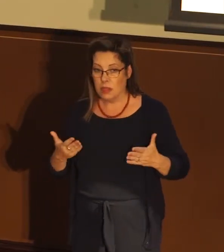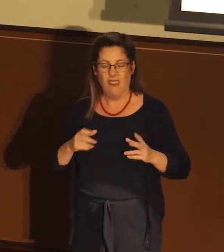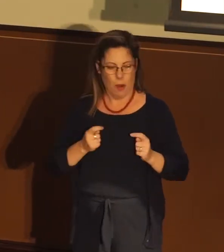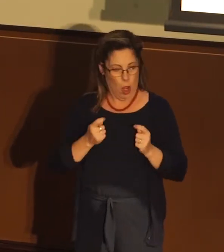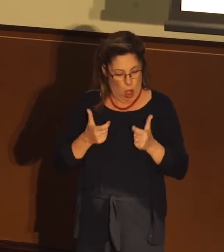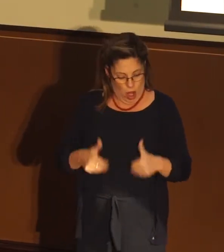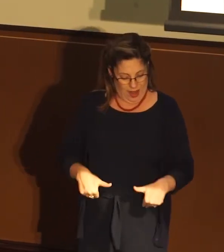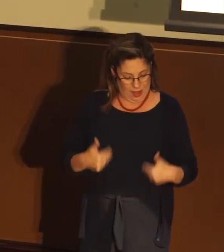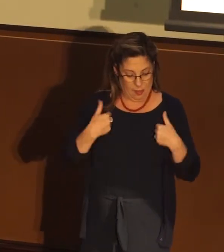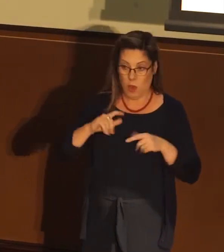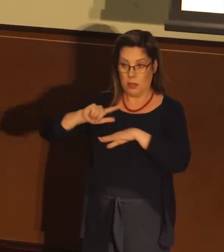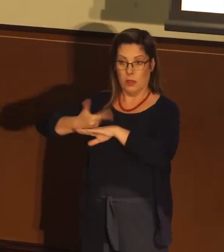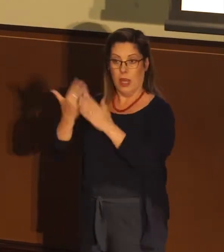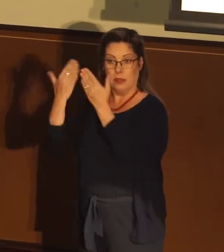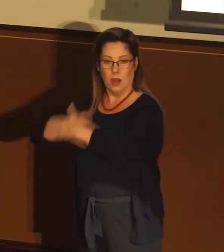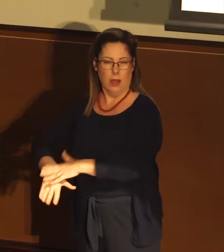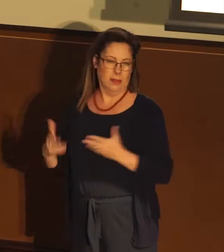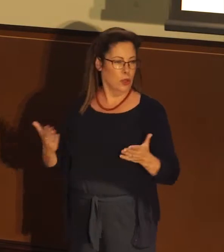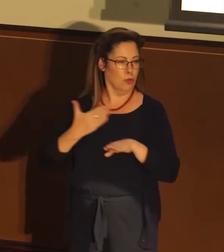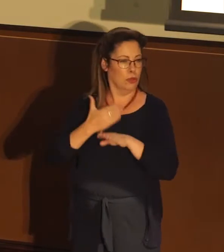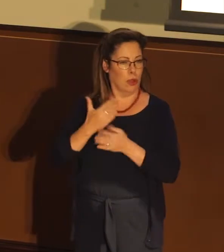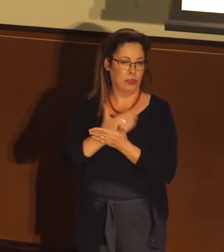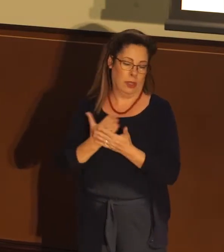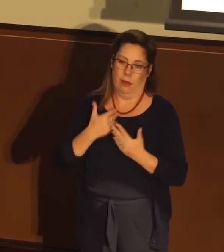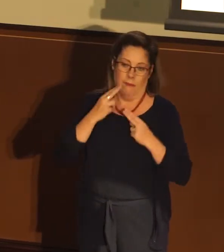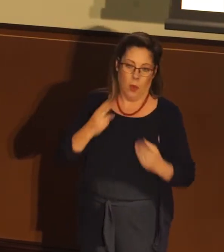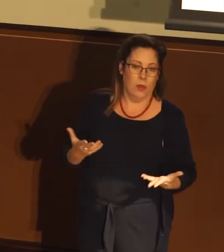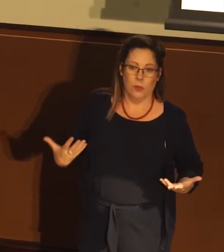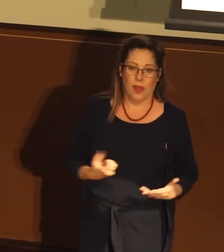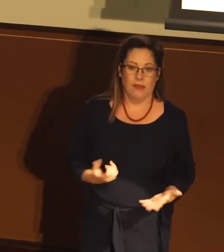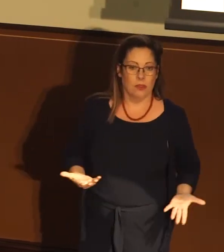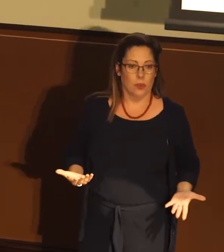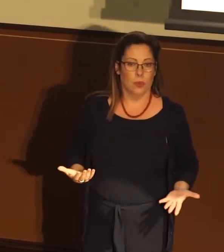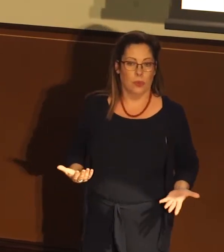to fairly late at night. And job sharing is... it just happens.